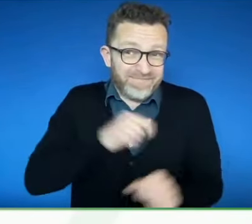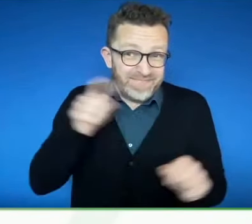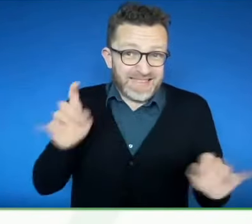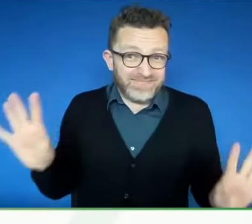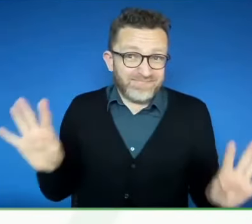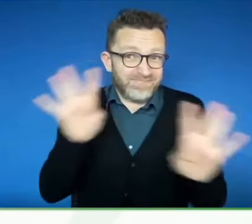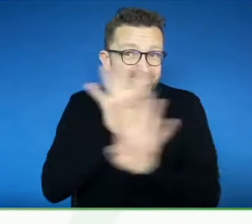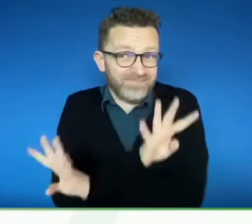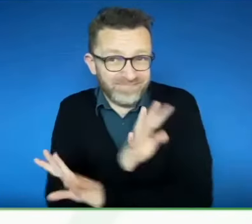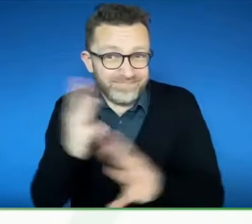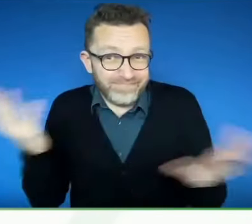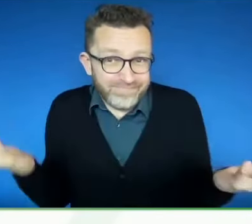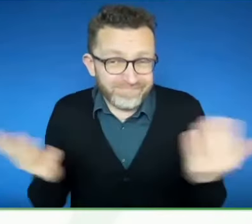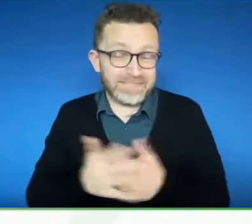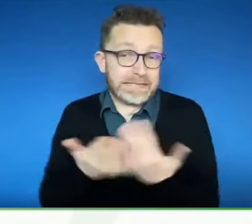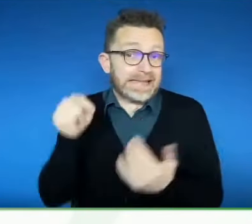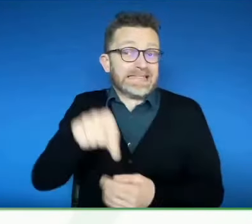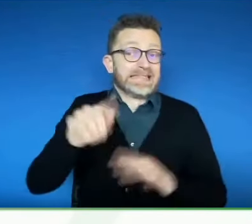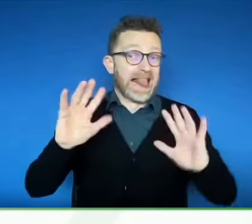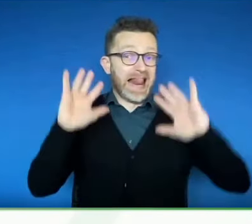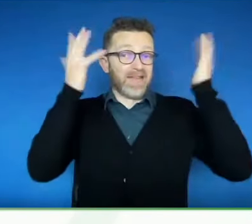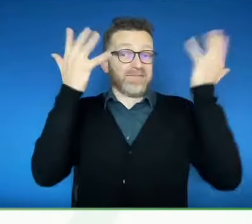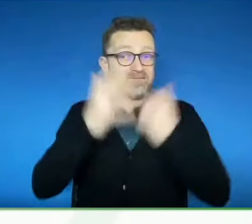self advocacy and disabled people.